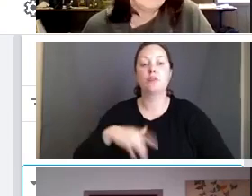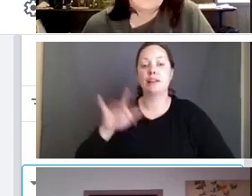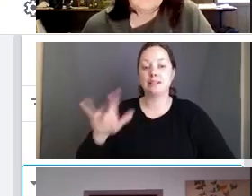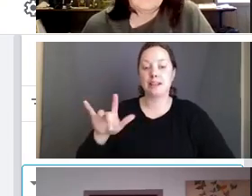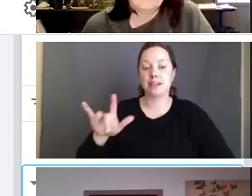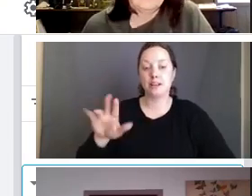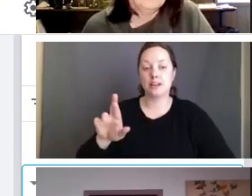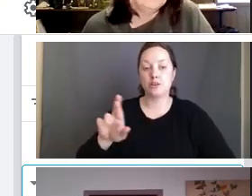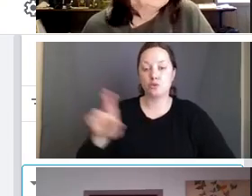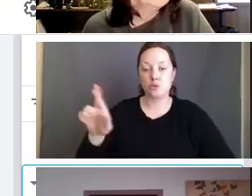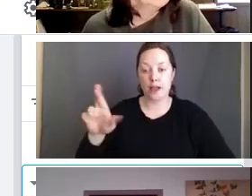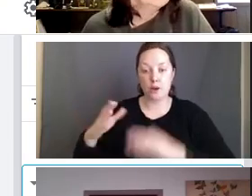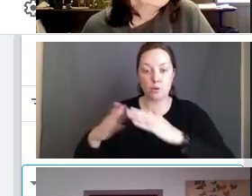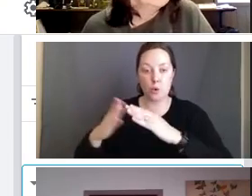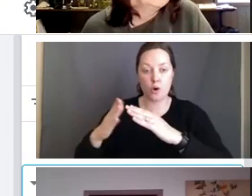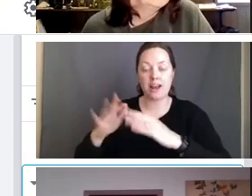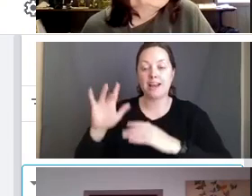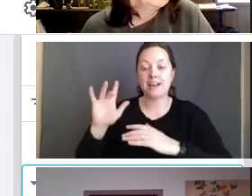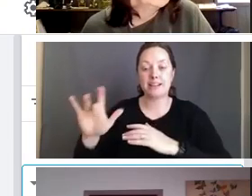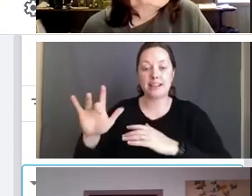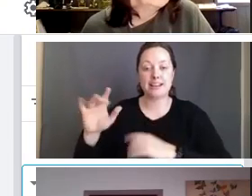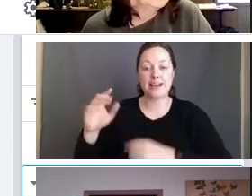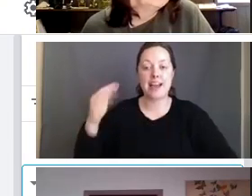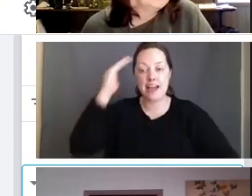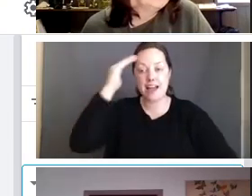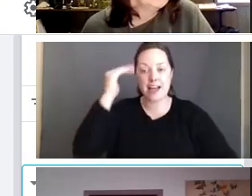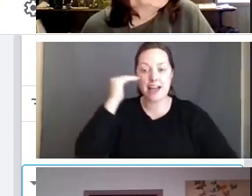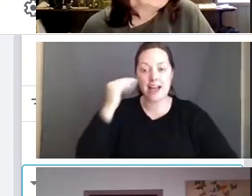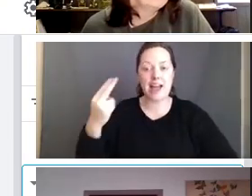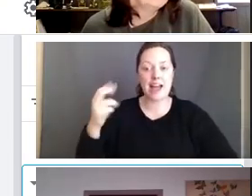This feature can be used in your portfolio.